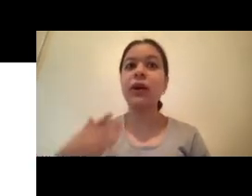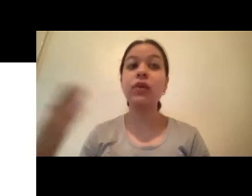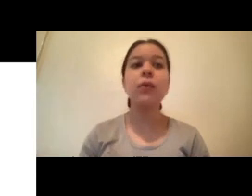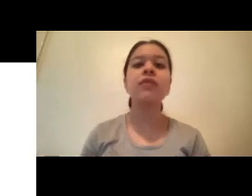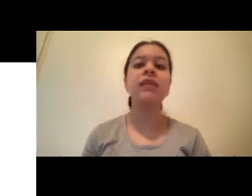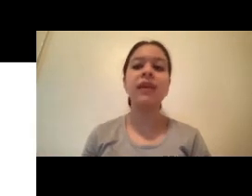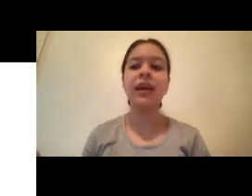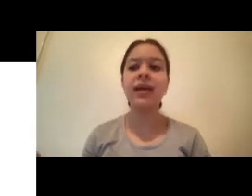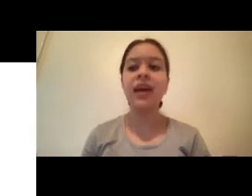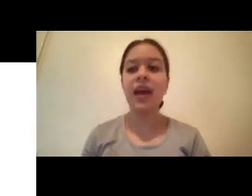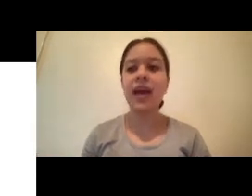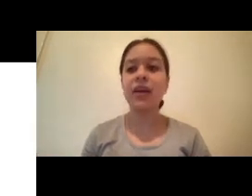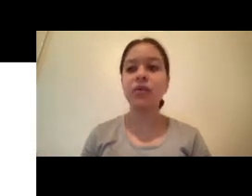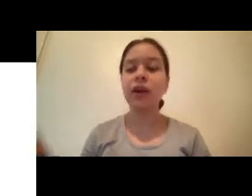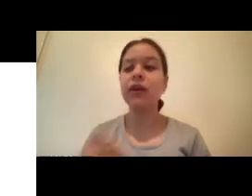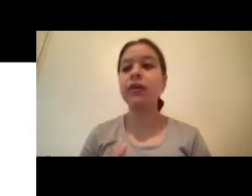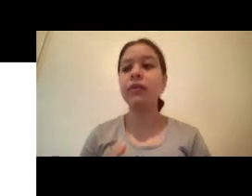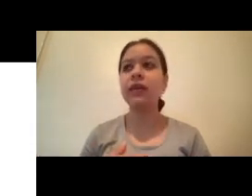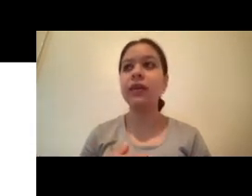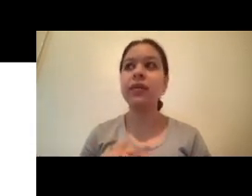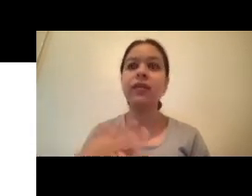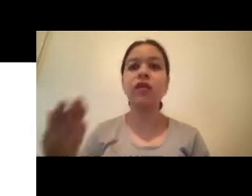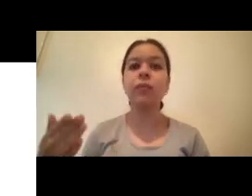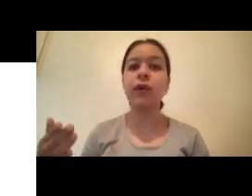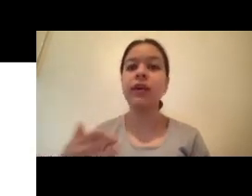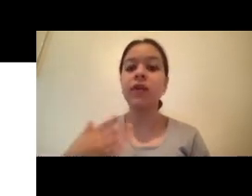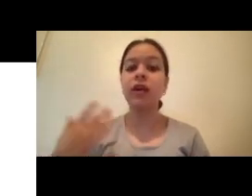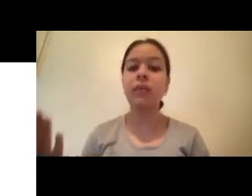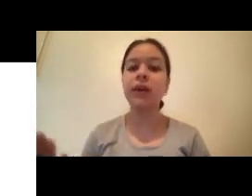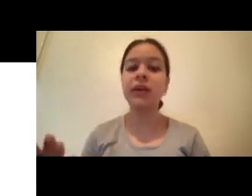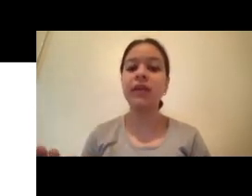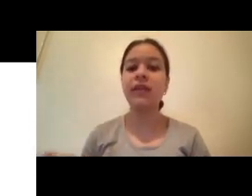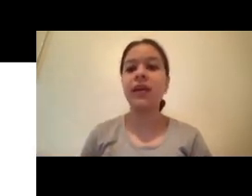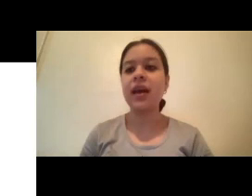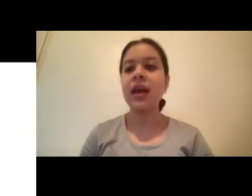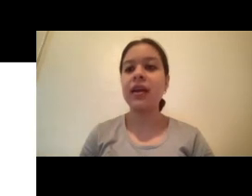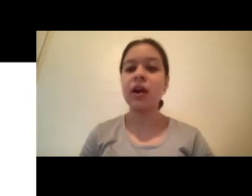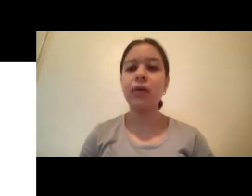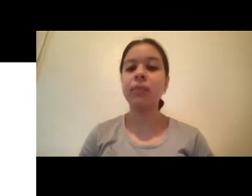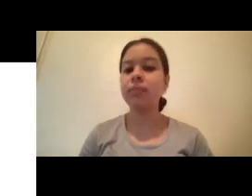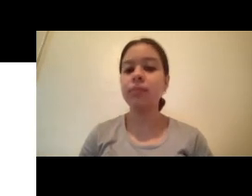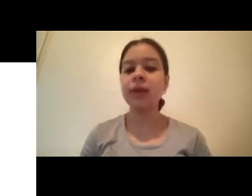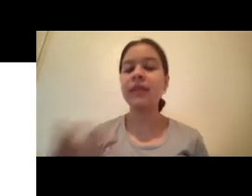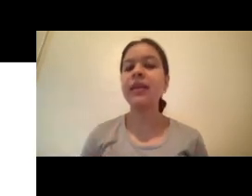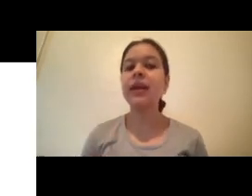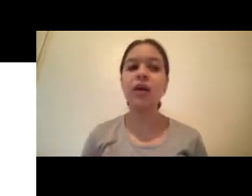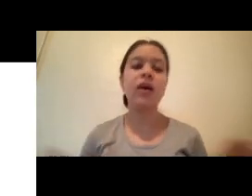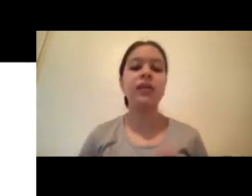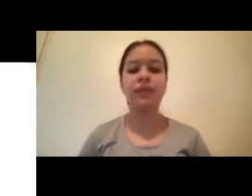what you have to say and we're here to give our support and give our experience and our if we like our thoughts.